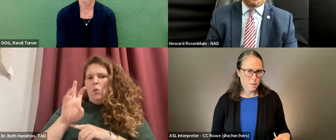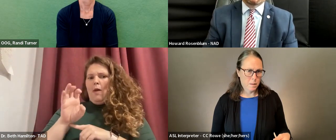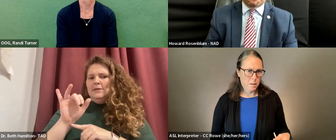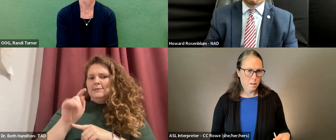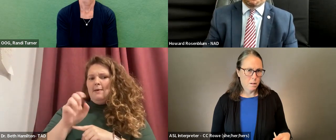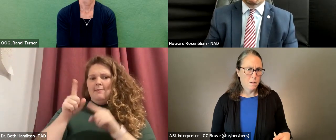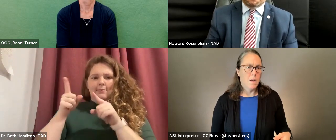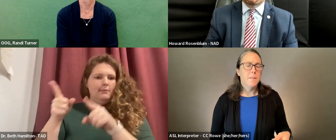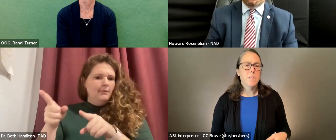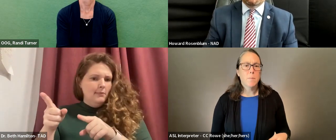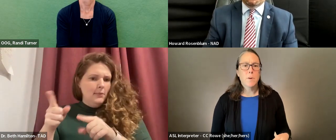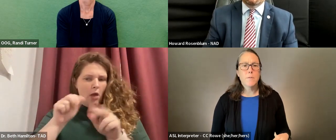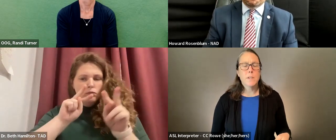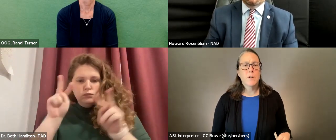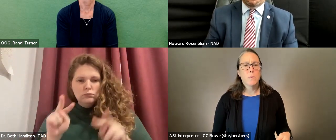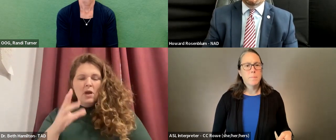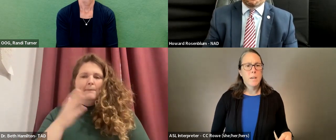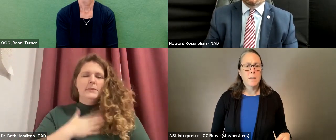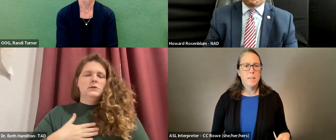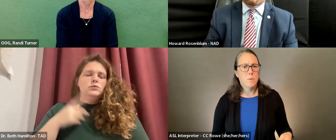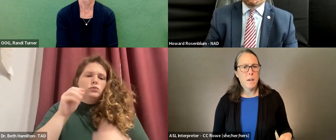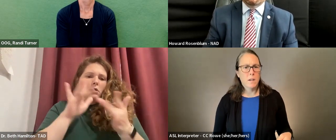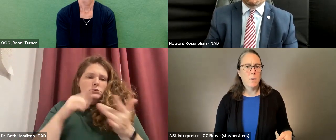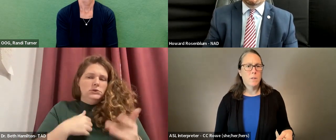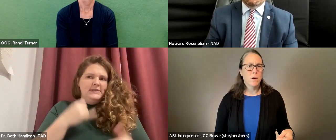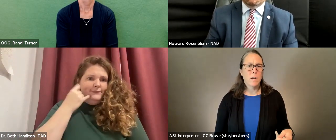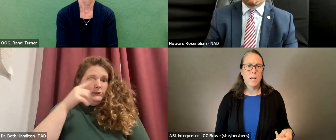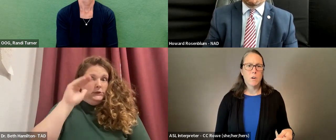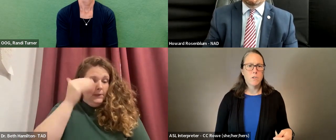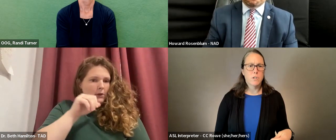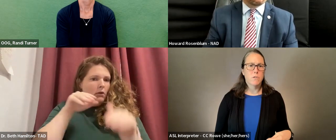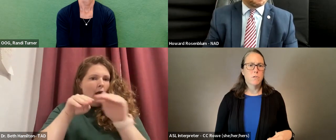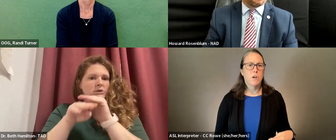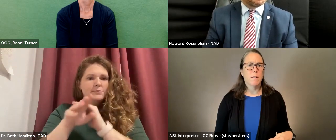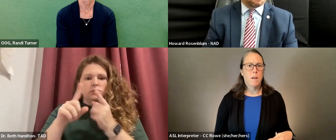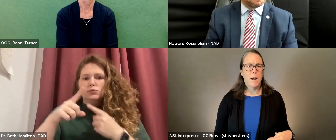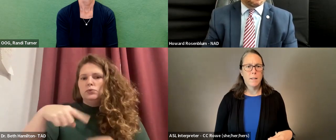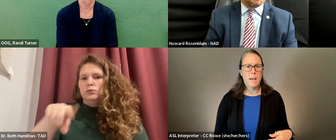in order to provide a voice for these